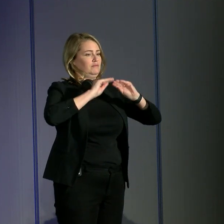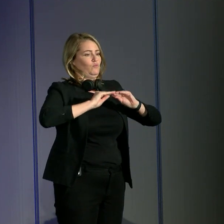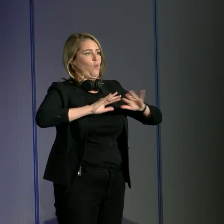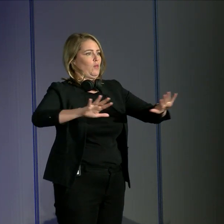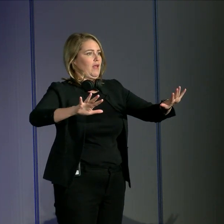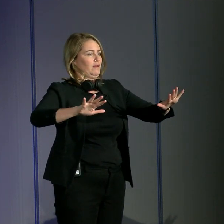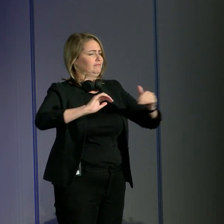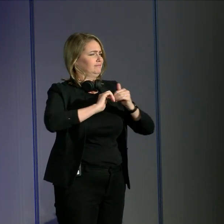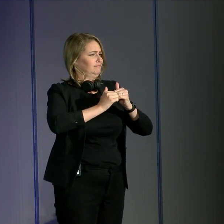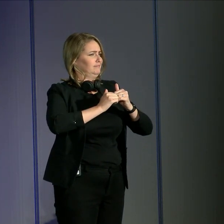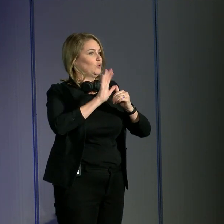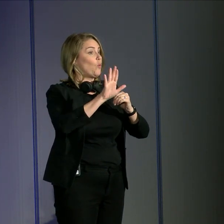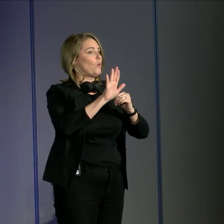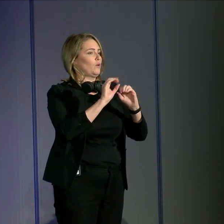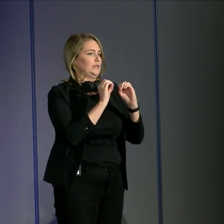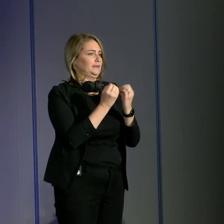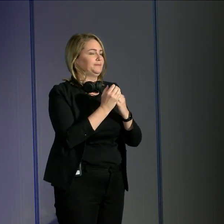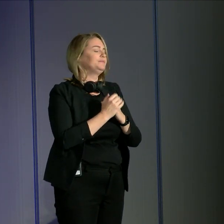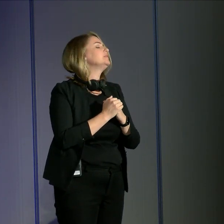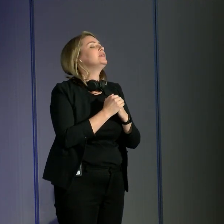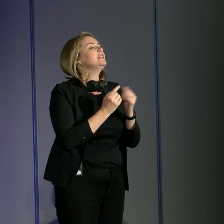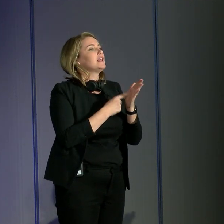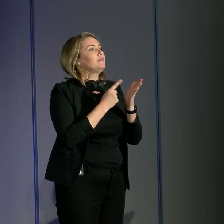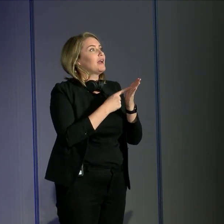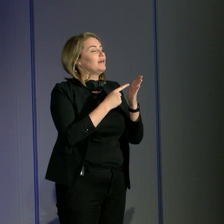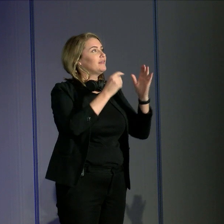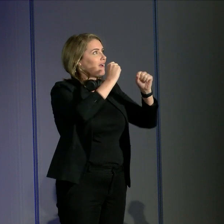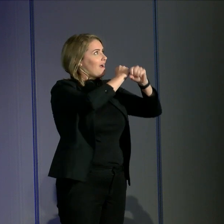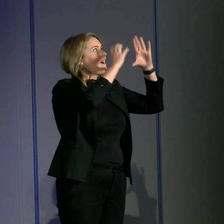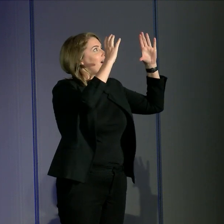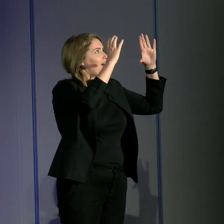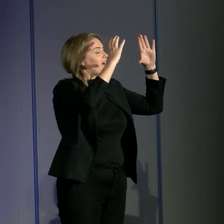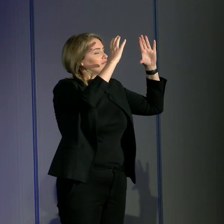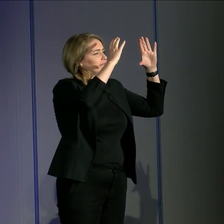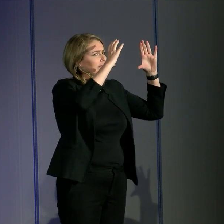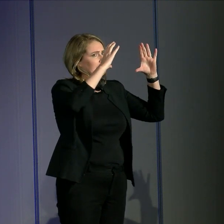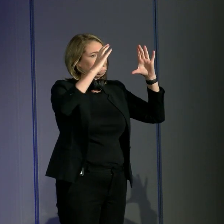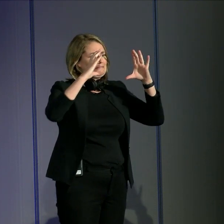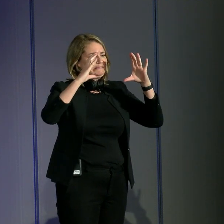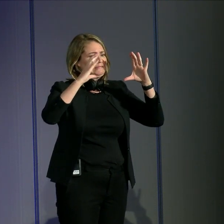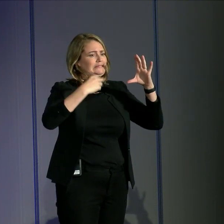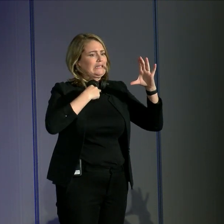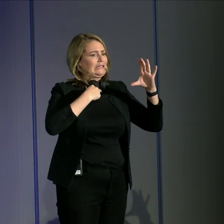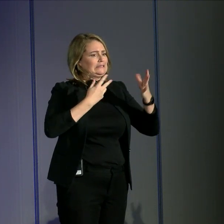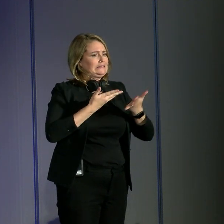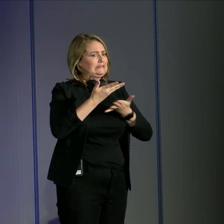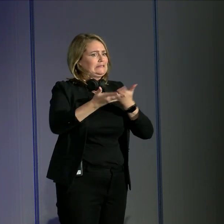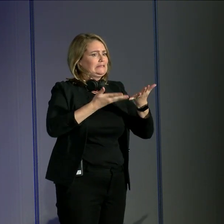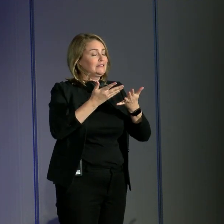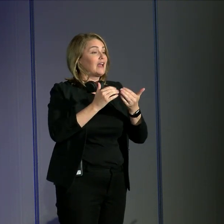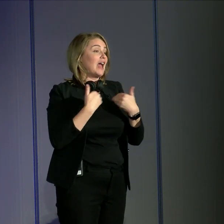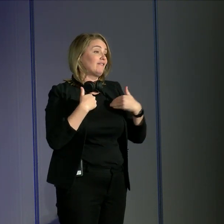A lot of organizations get stuck in that sort of place where they have an accessibility team.